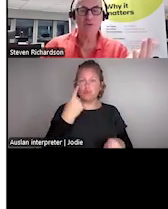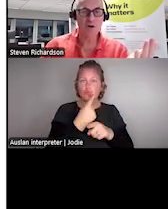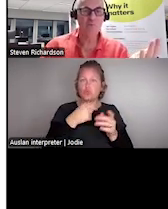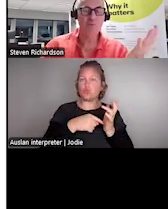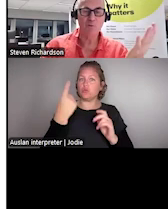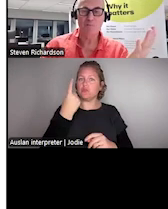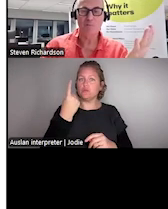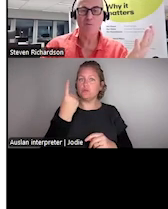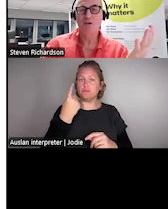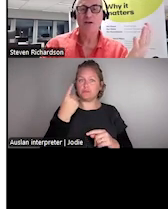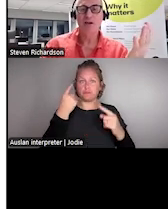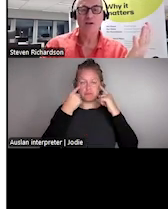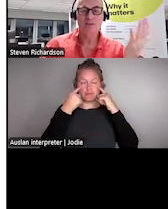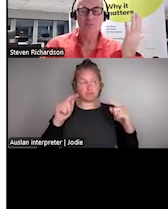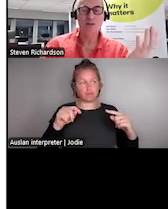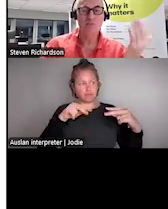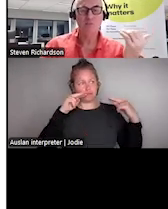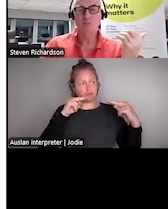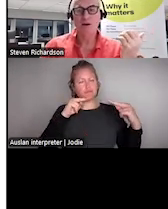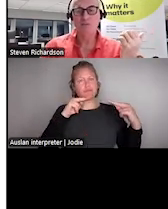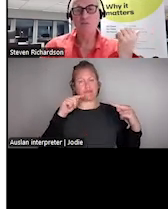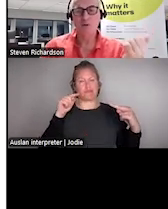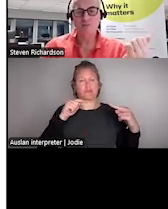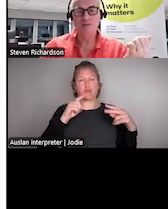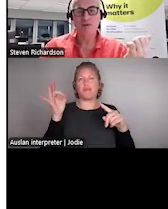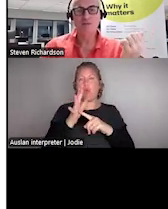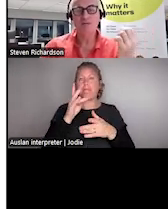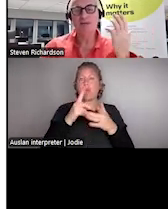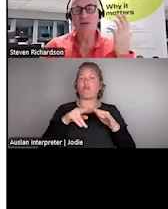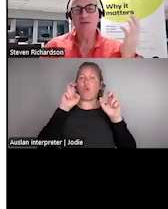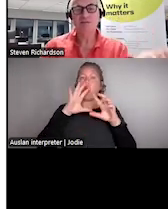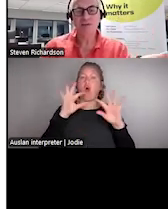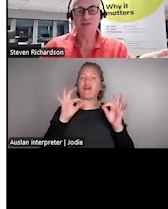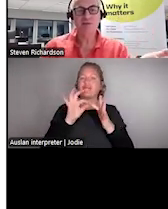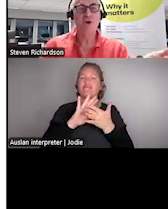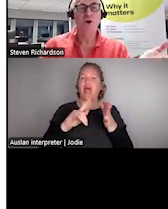eyeball to eyeball, is a really important part of the quiet phase because let's face it,